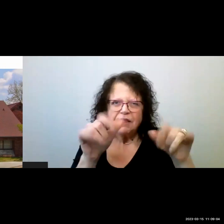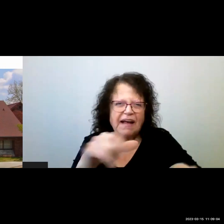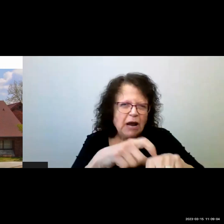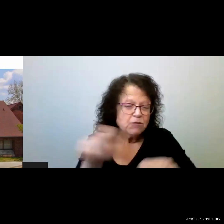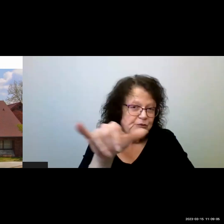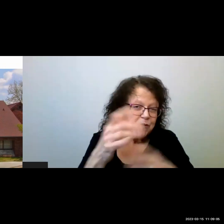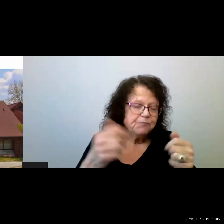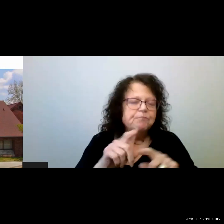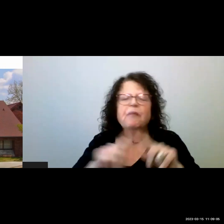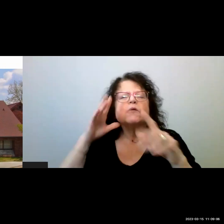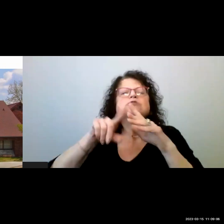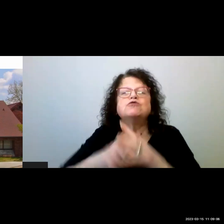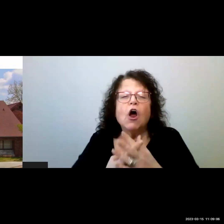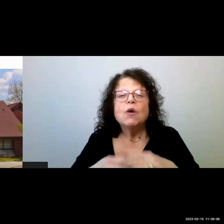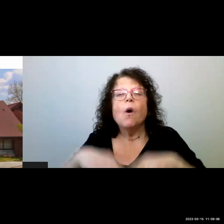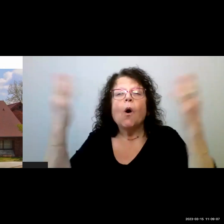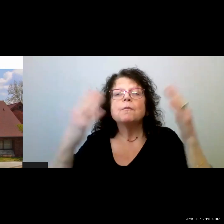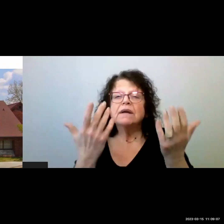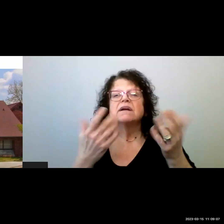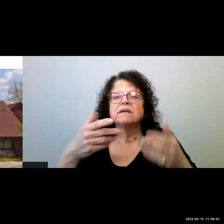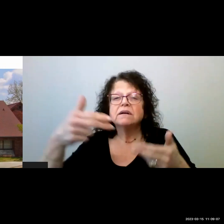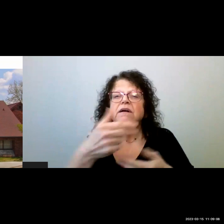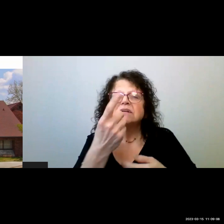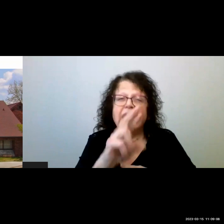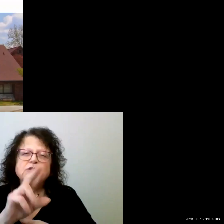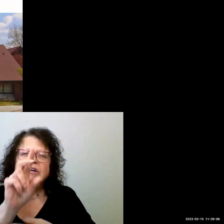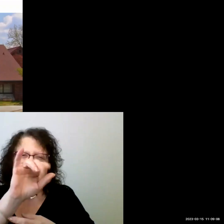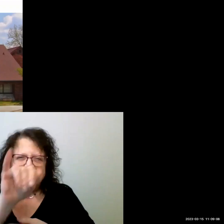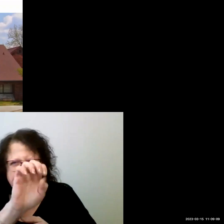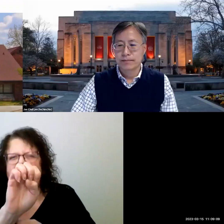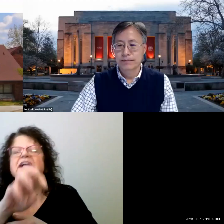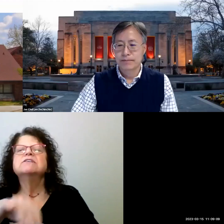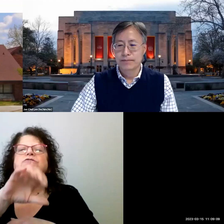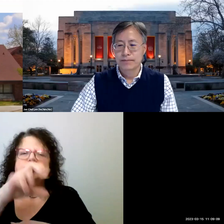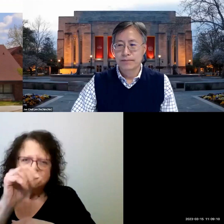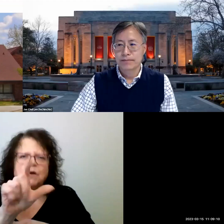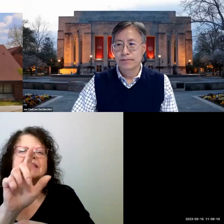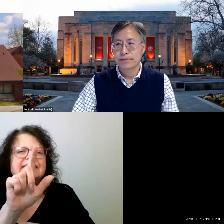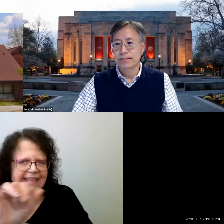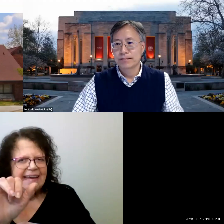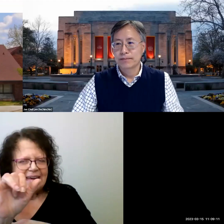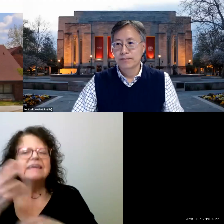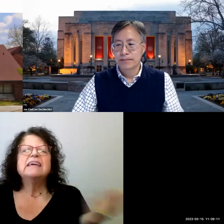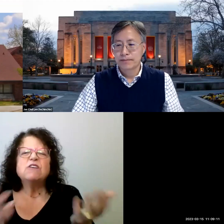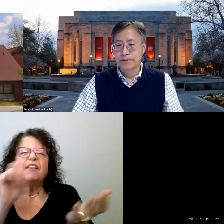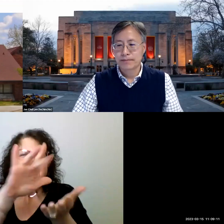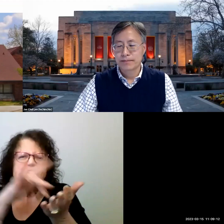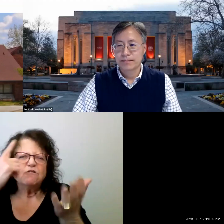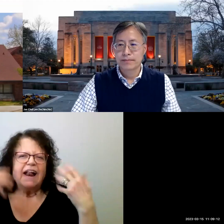introducing Dr. Jae Chul Lee here at the Center for Health Equity who will be giving us kind